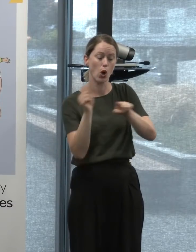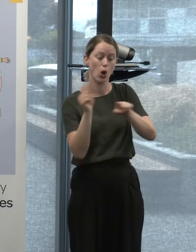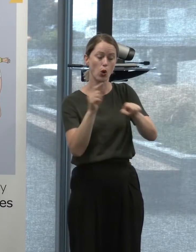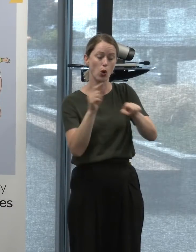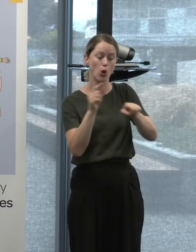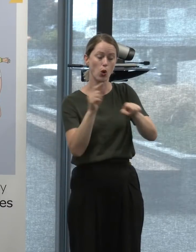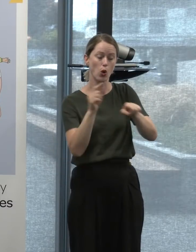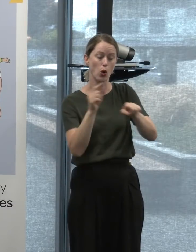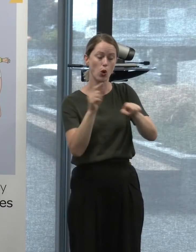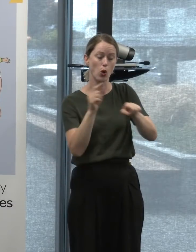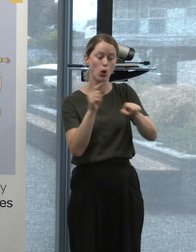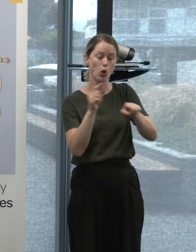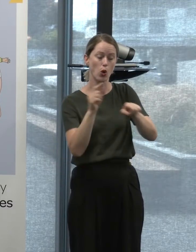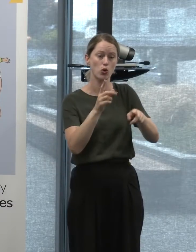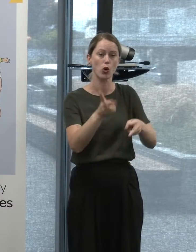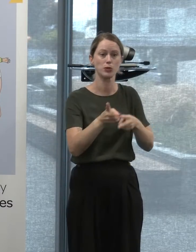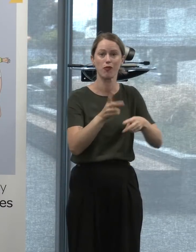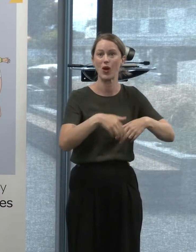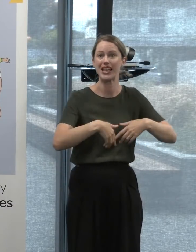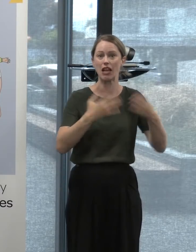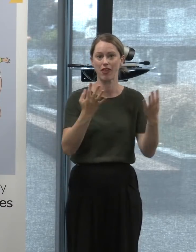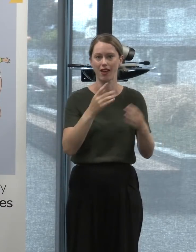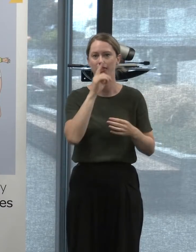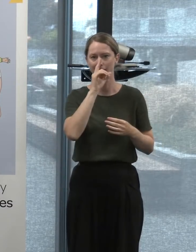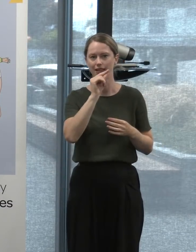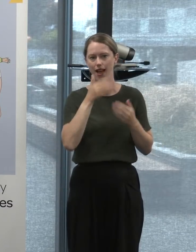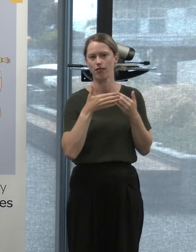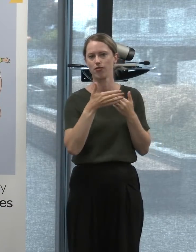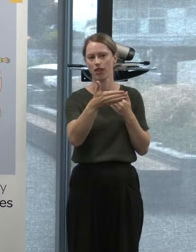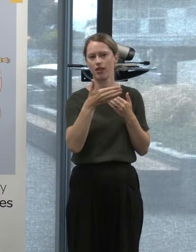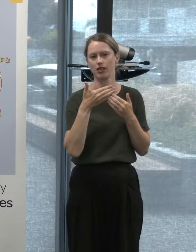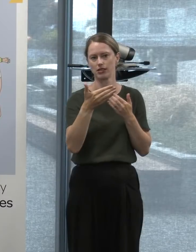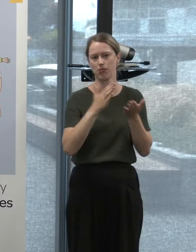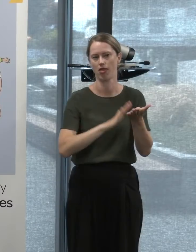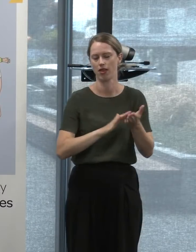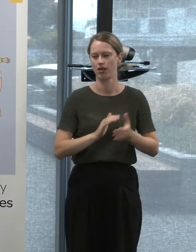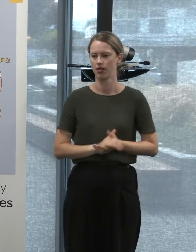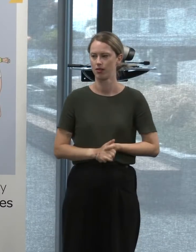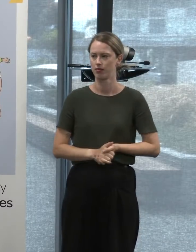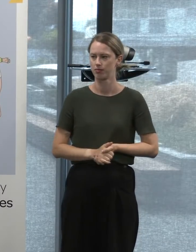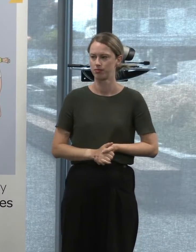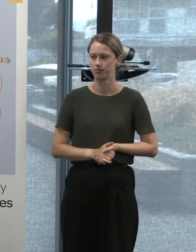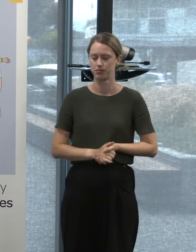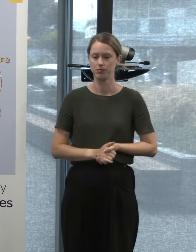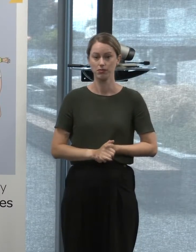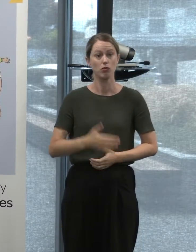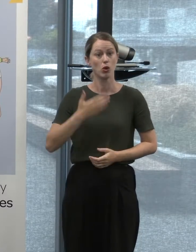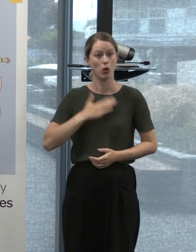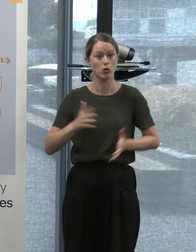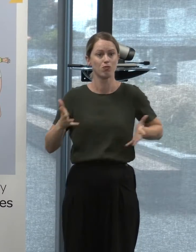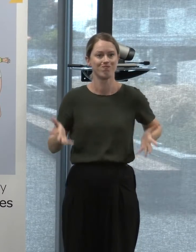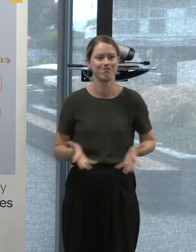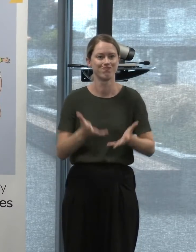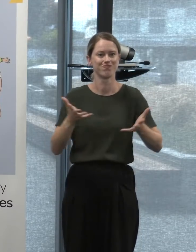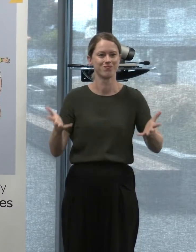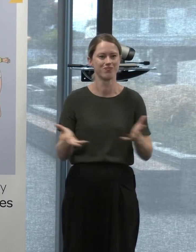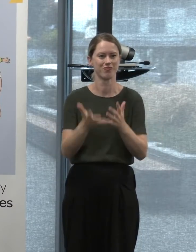So getting the booster is also about ensuring our health and hospital systems are not overwhelmed, so everyone you love in our communities who